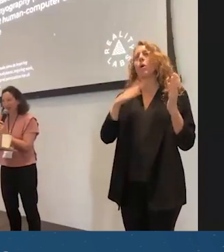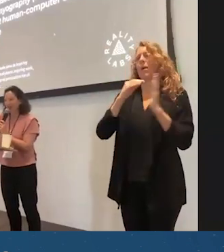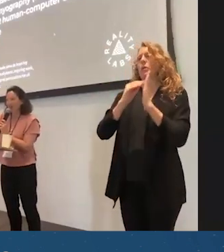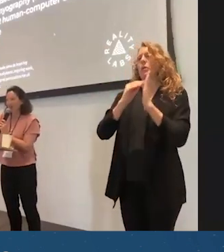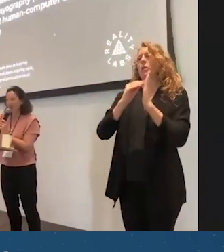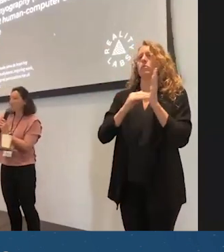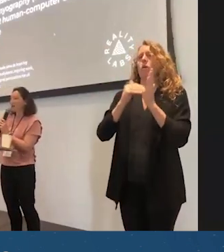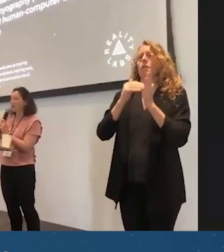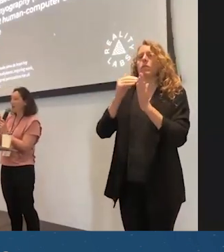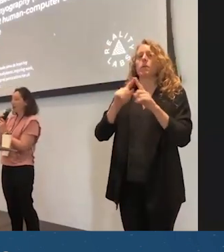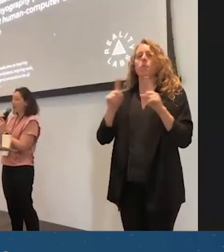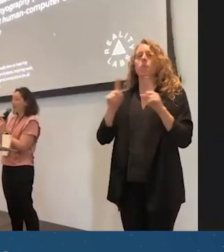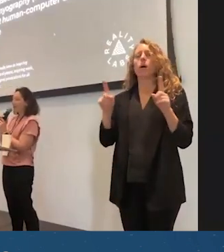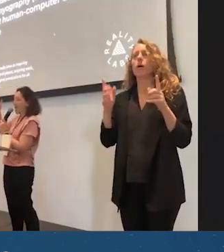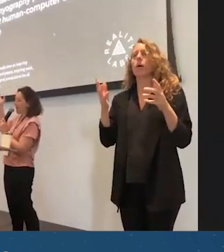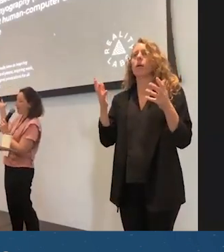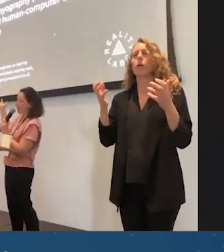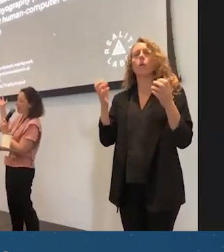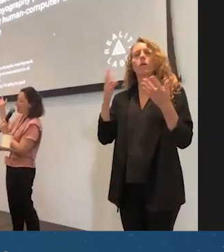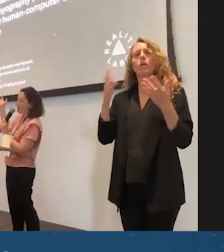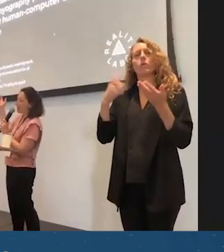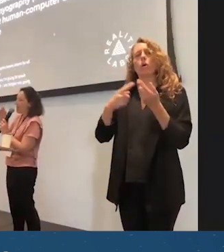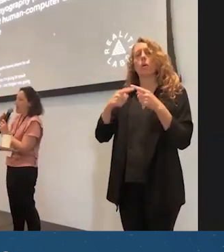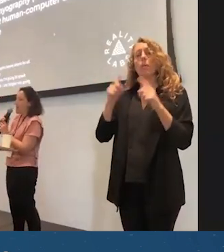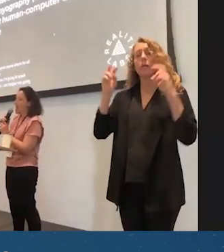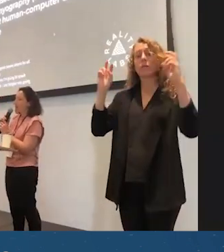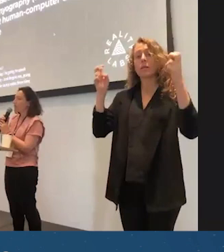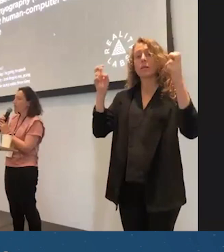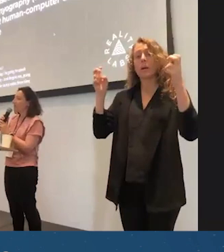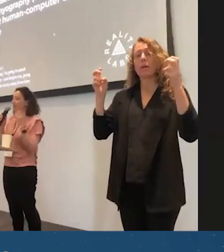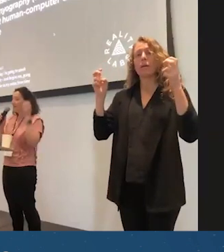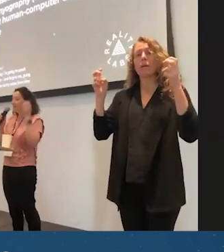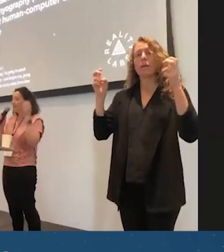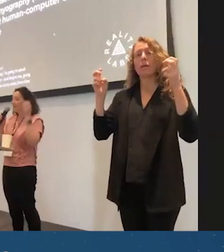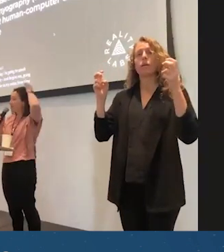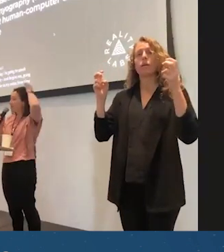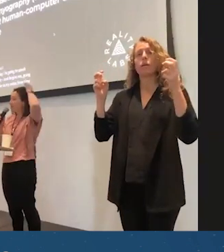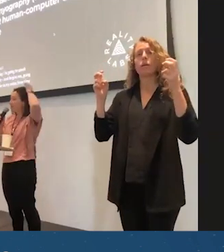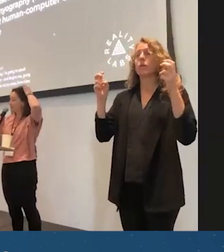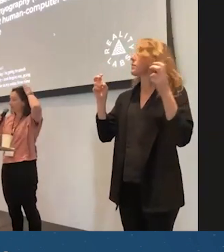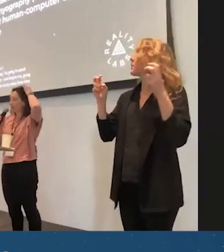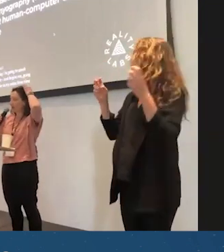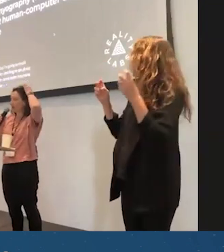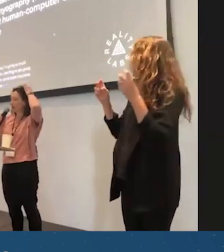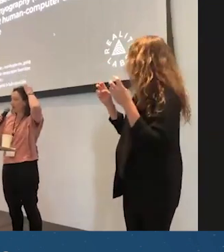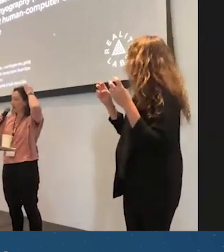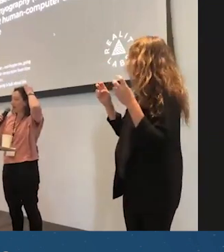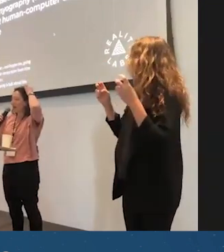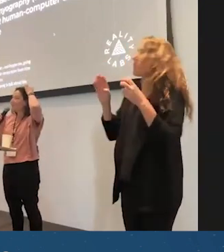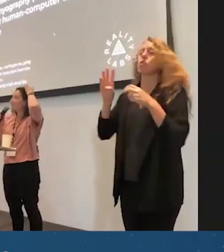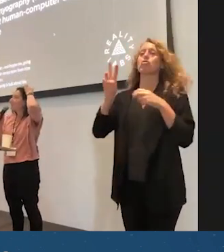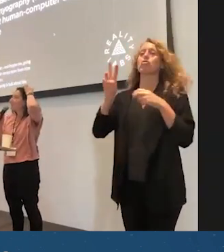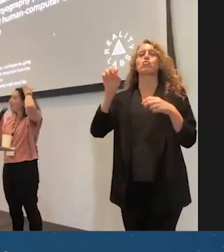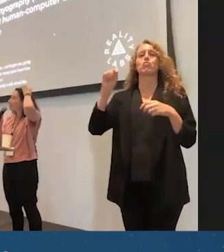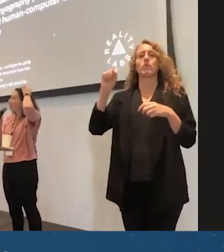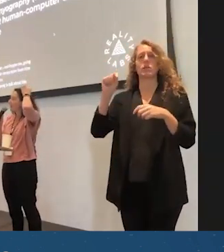But I'm going to talk about this topic, which is wrist-based, surface electromyography as a novel